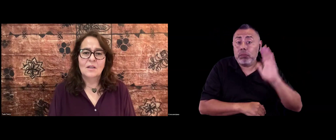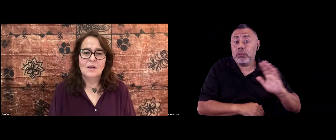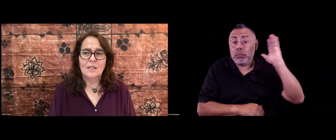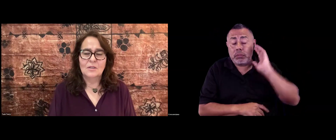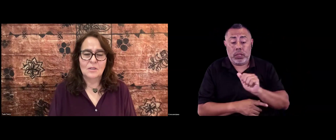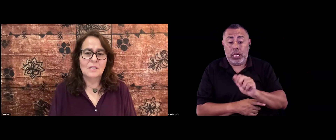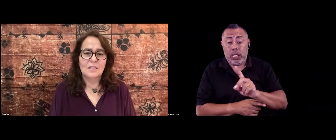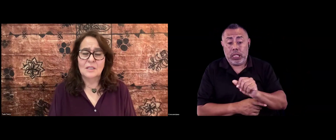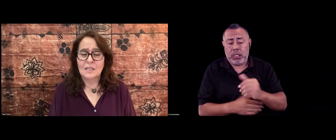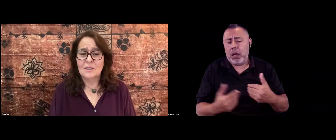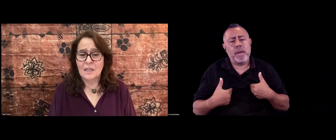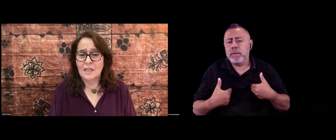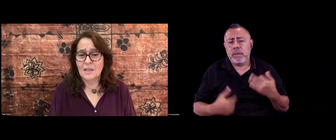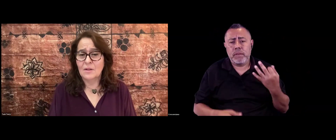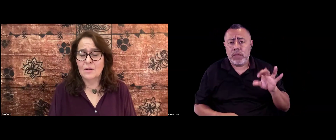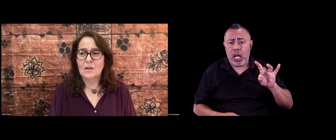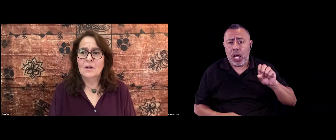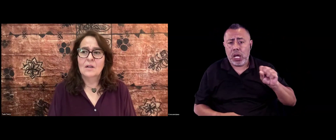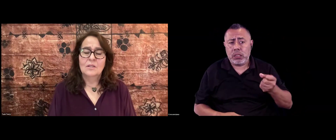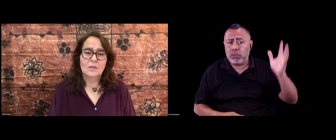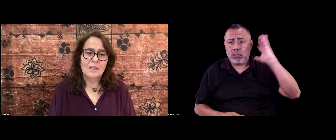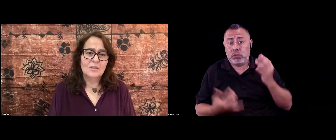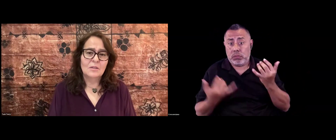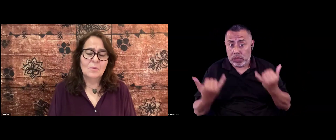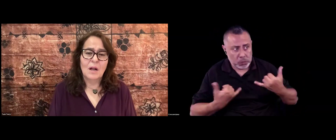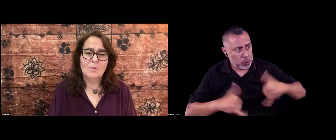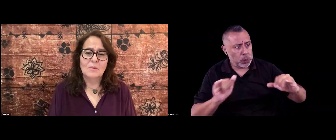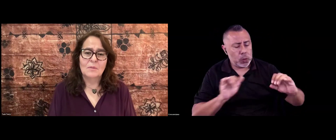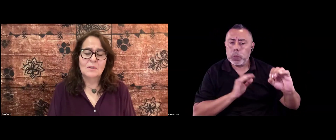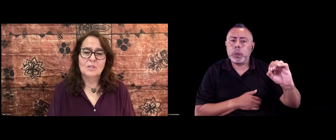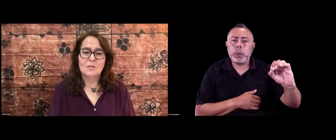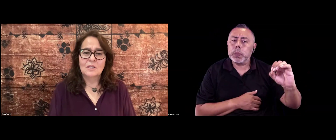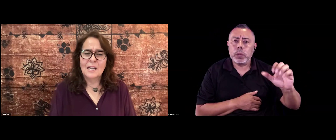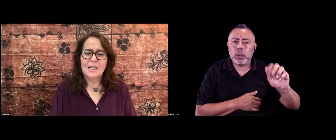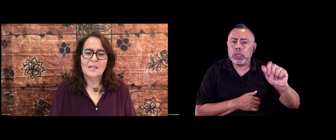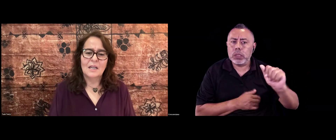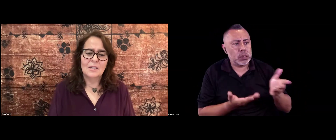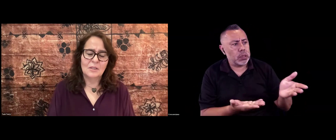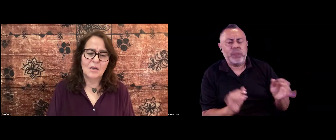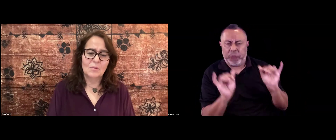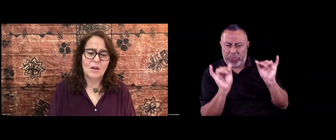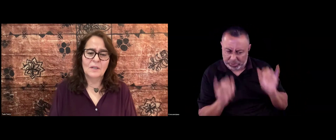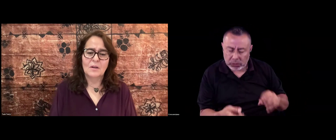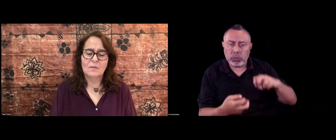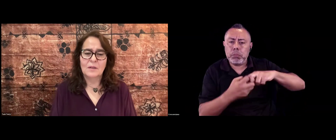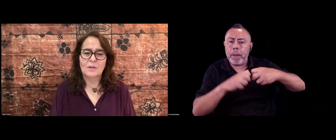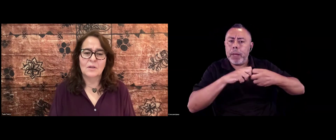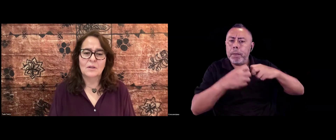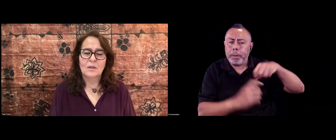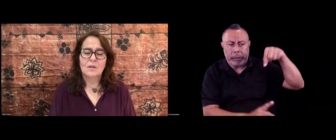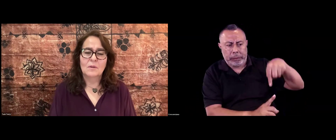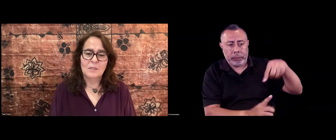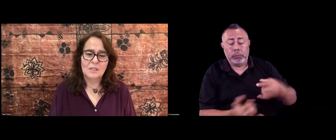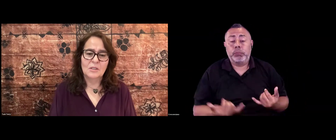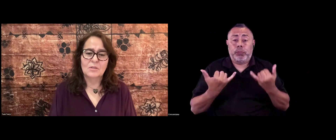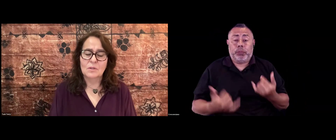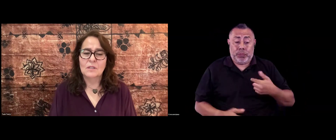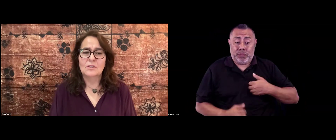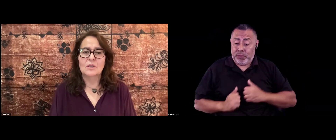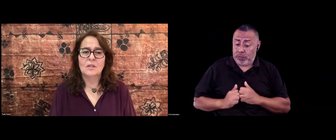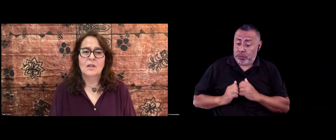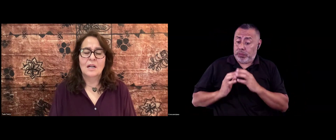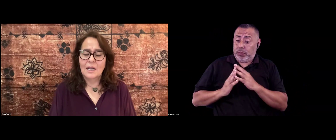And there certainly isn't any today either. So that is still the problem. So today, as a nonprofit co-founder, from indigenous roots.